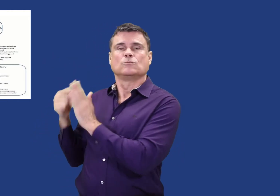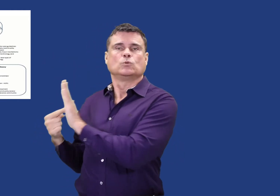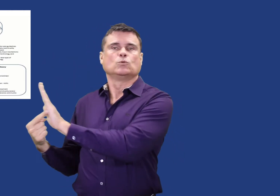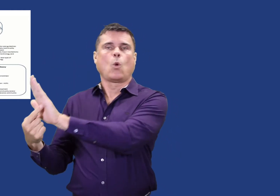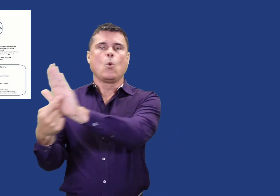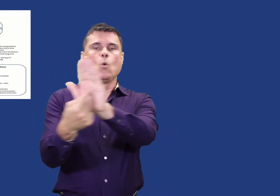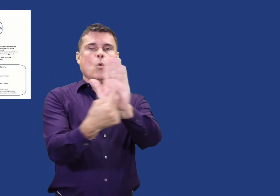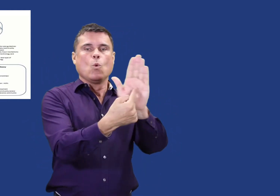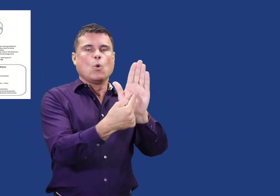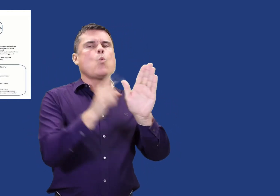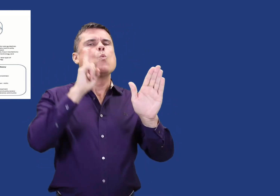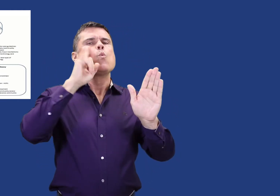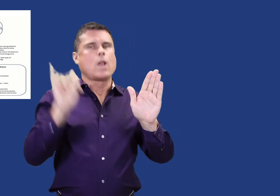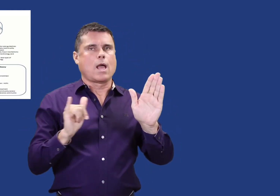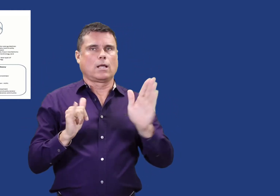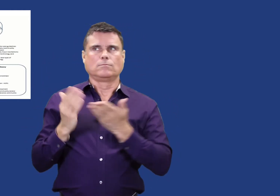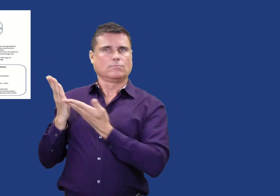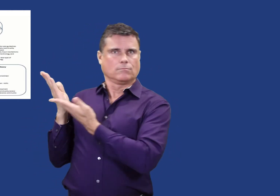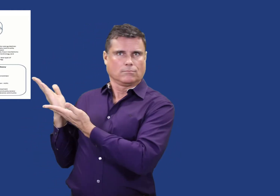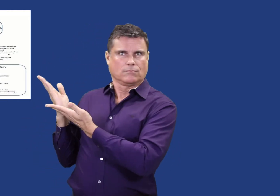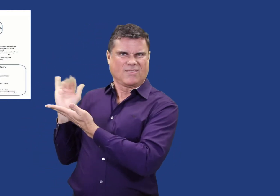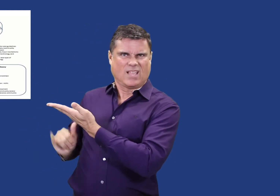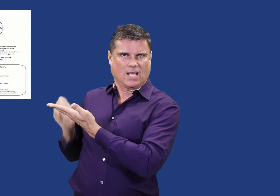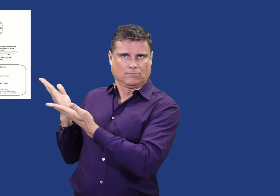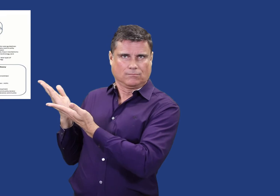THE FRAMEWORK LOOKED LIKE THIS.